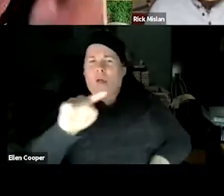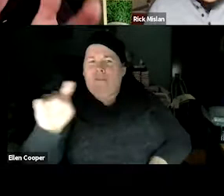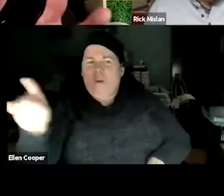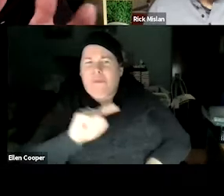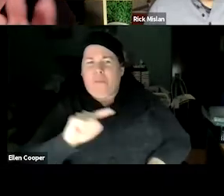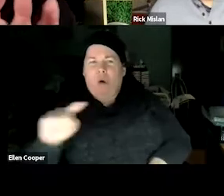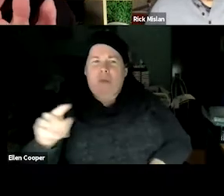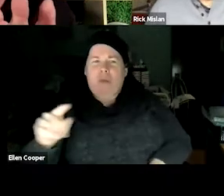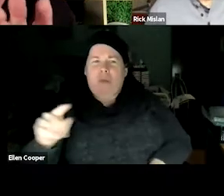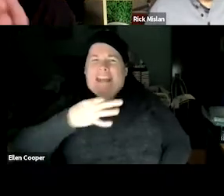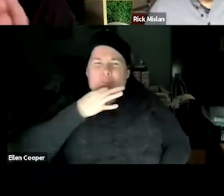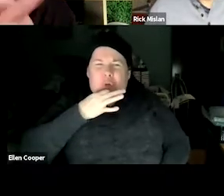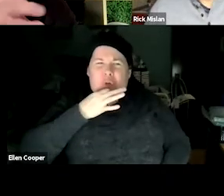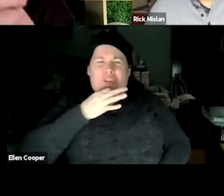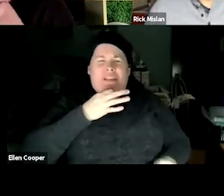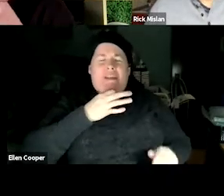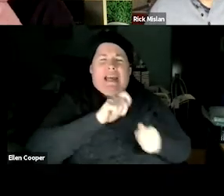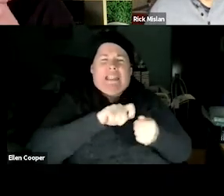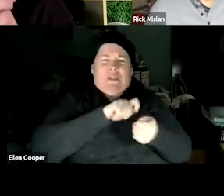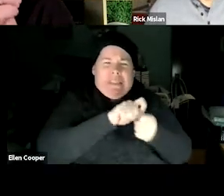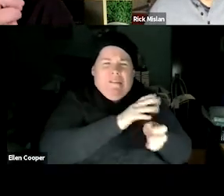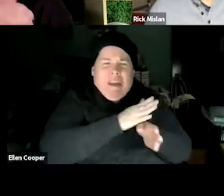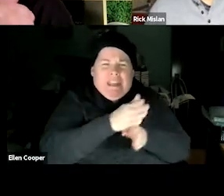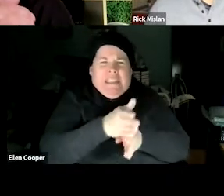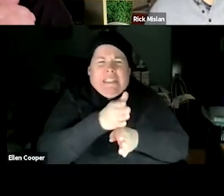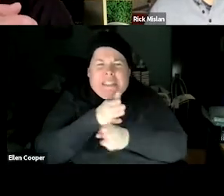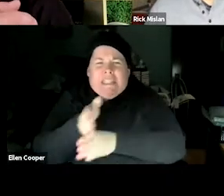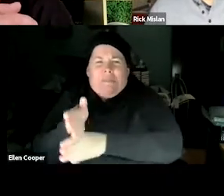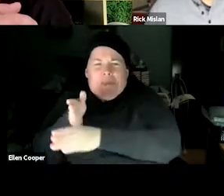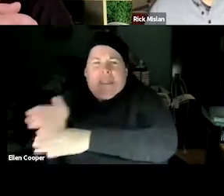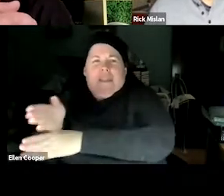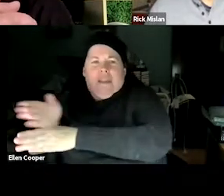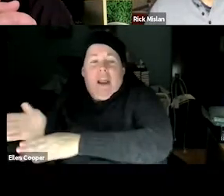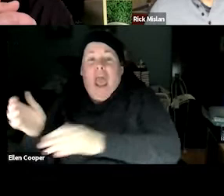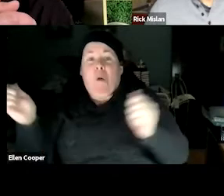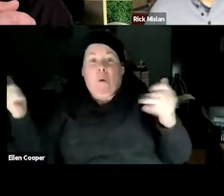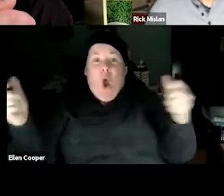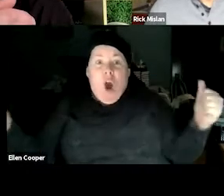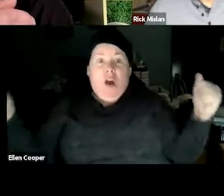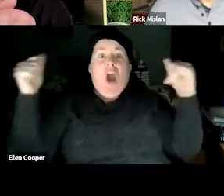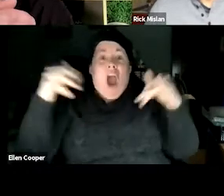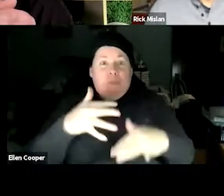Rick Mislan: Slice and discipline of this whole picture. CalebBarlow: And it's only when we all come together and talk and share information